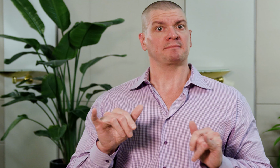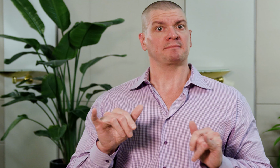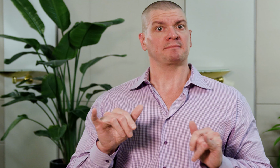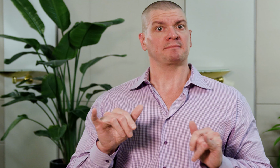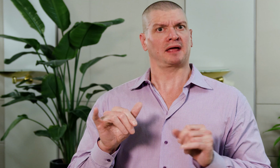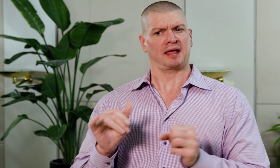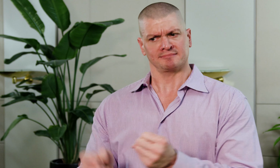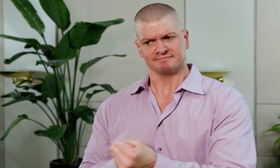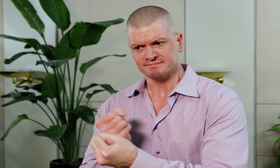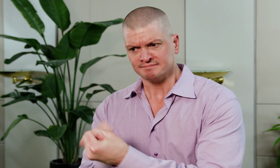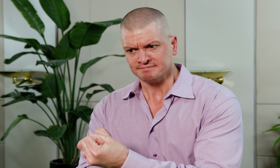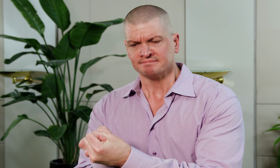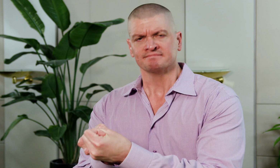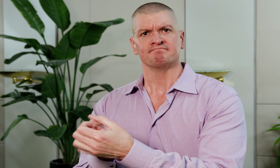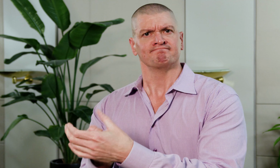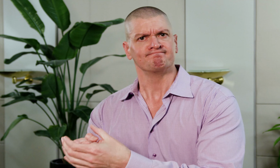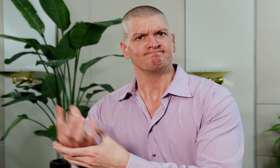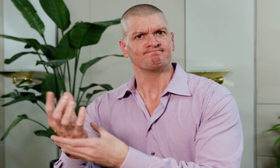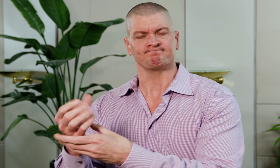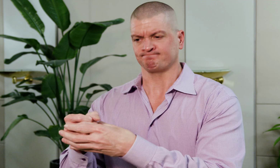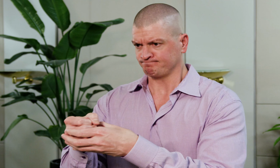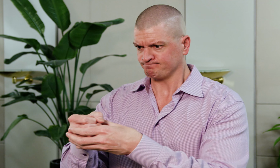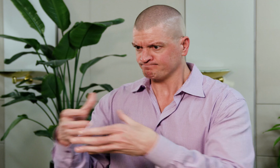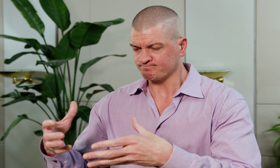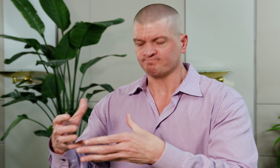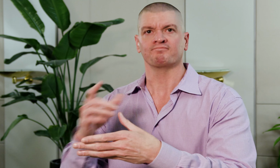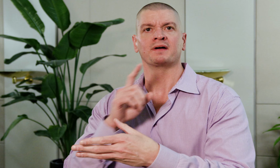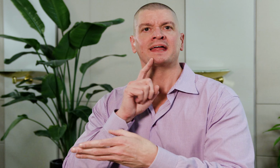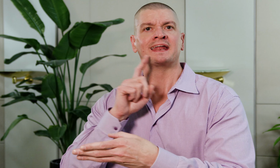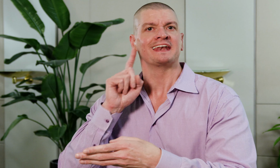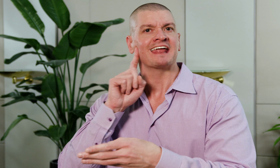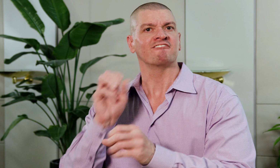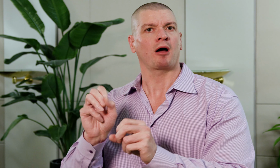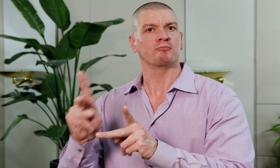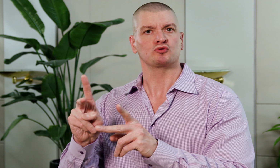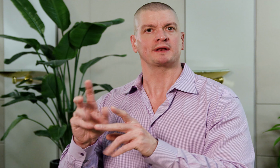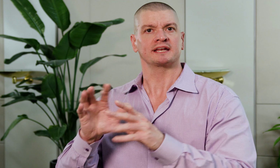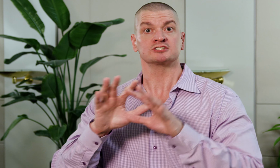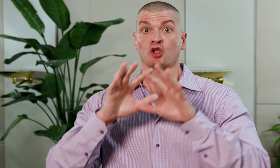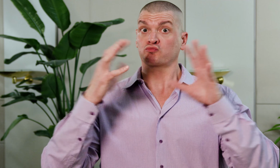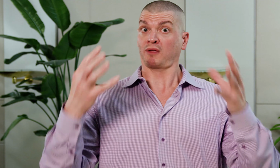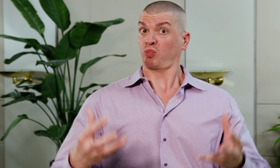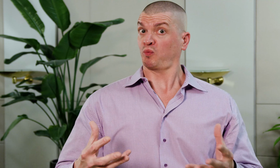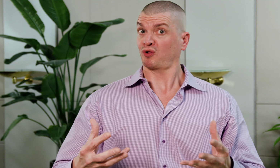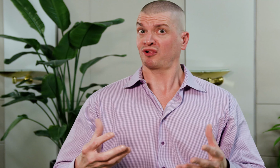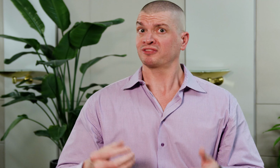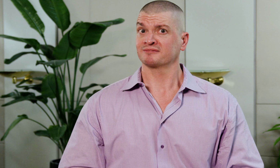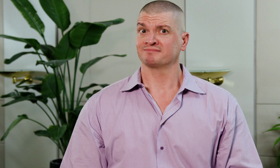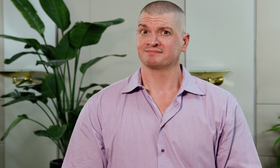and at the same time support and grow deaf opportunities all around the world.